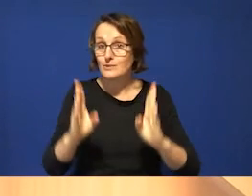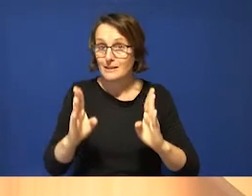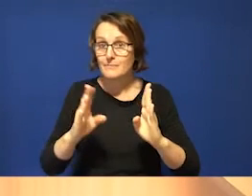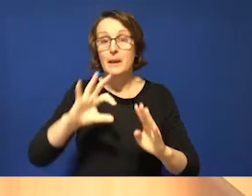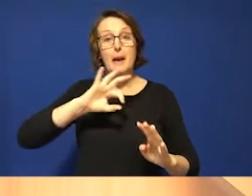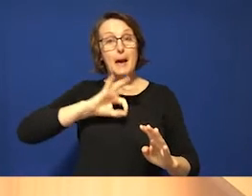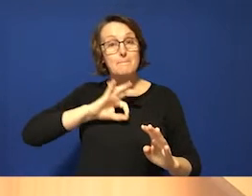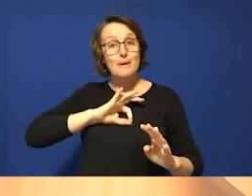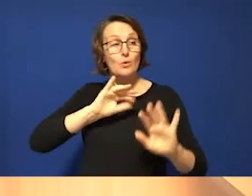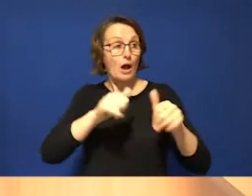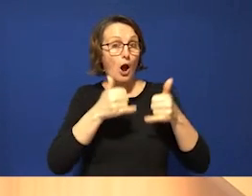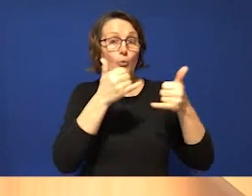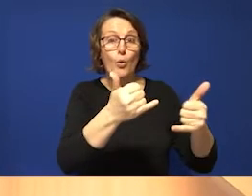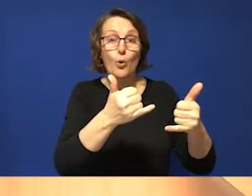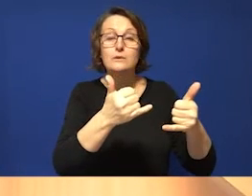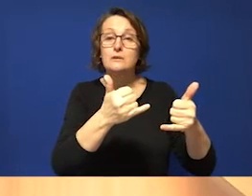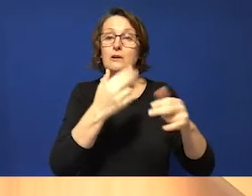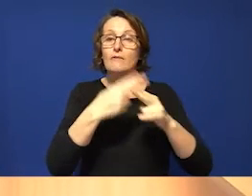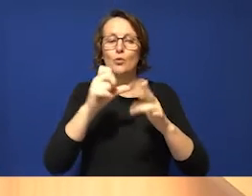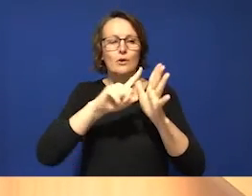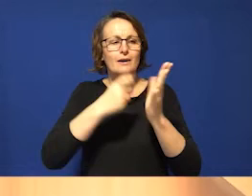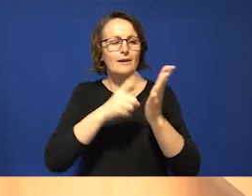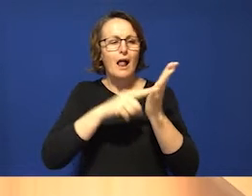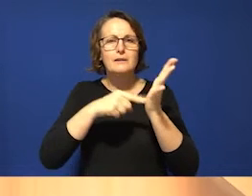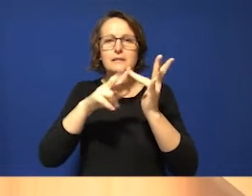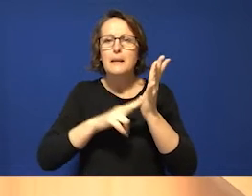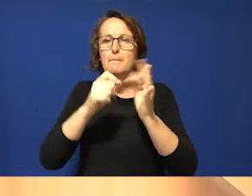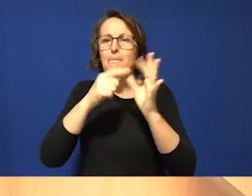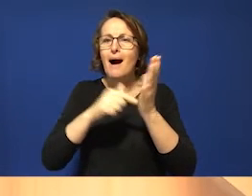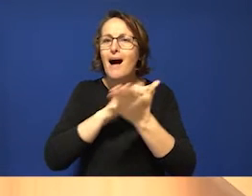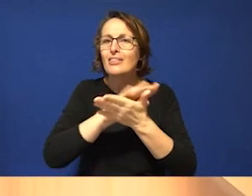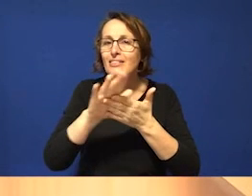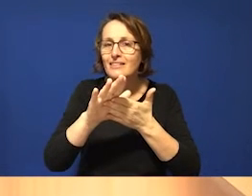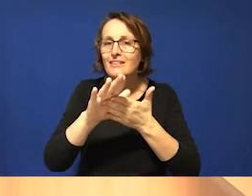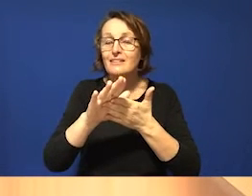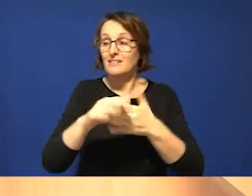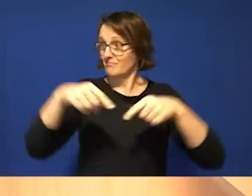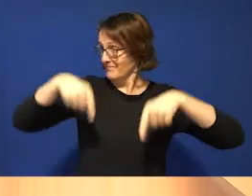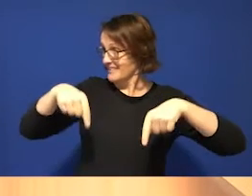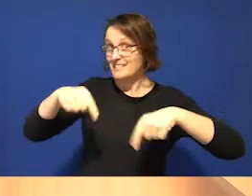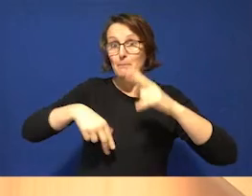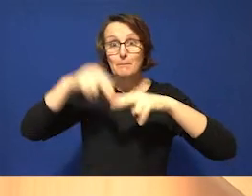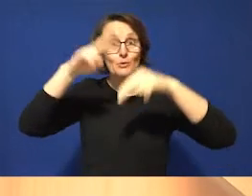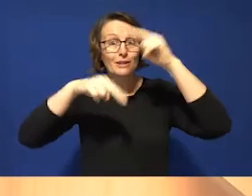for the Carlton Baths and Community Center in 1991. And for this beautiful space in 2019.